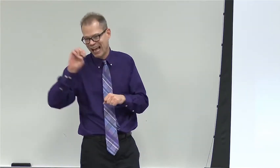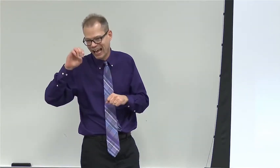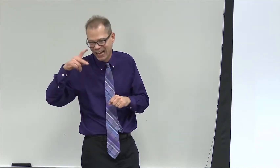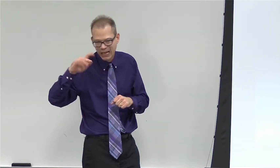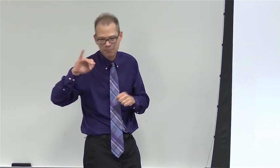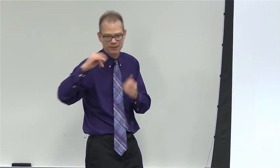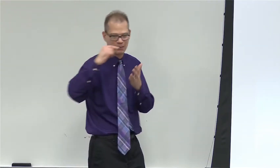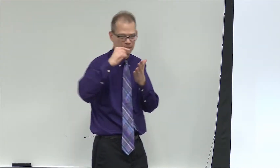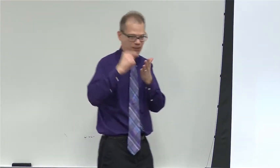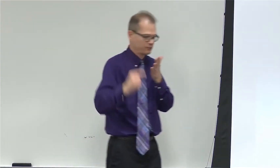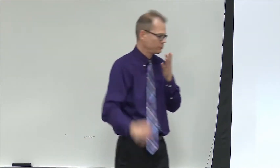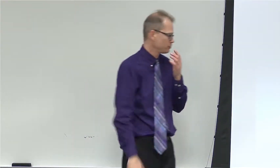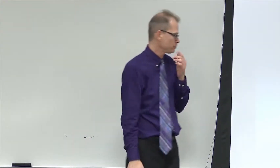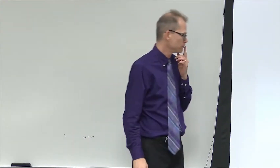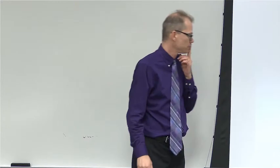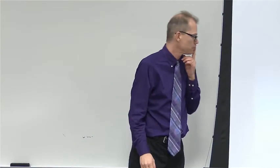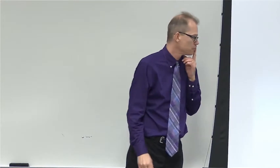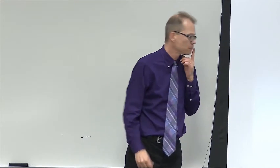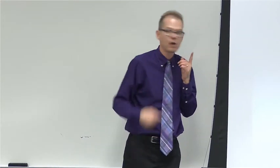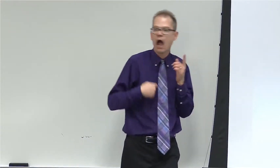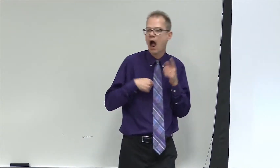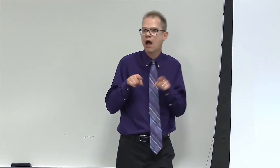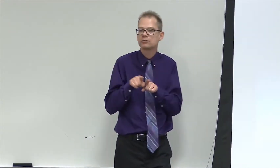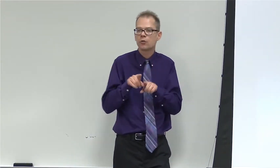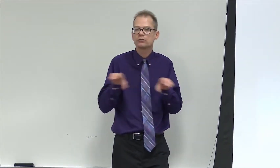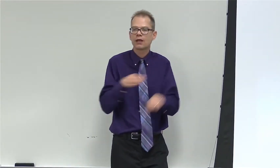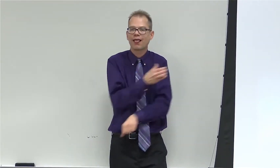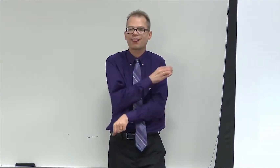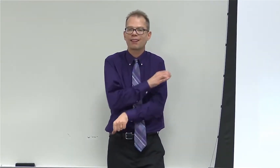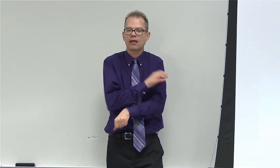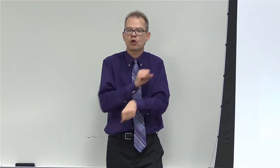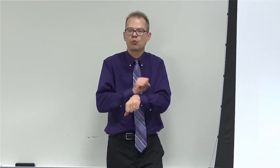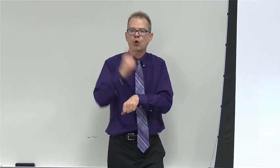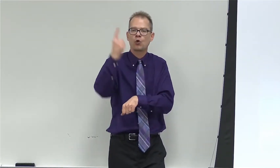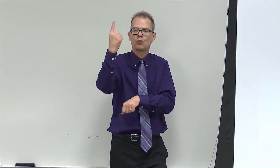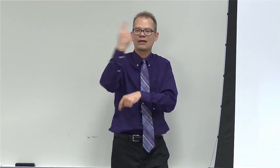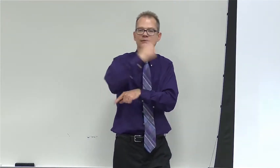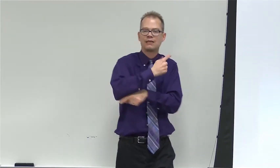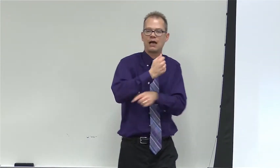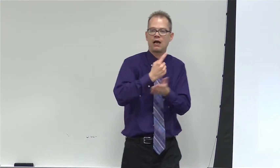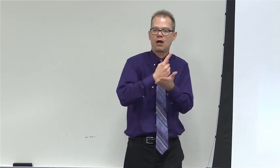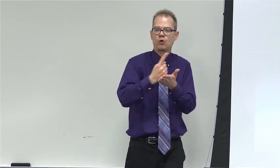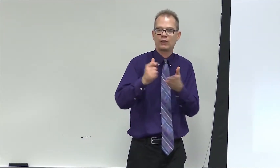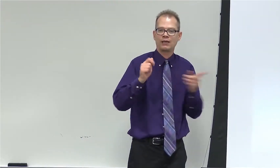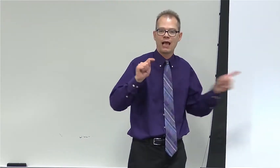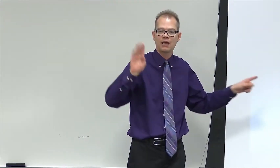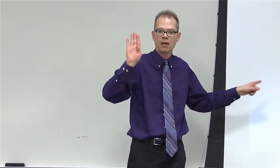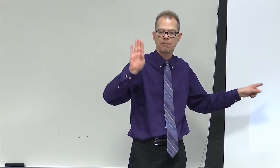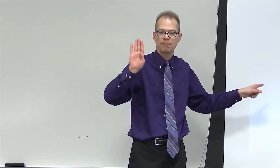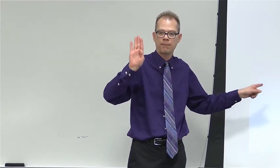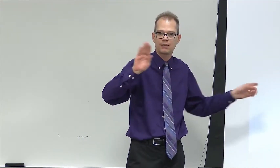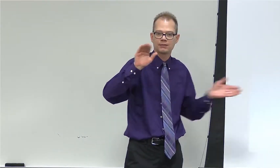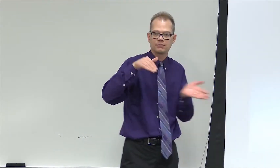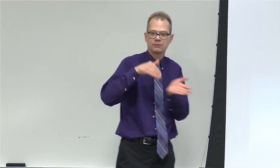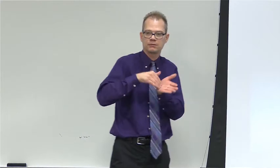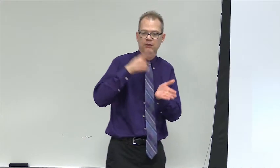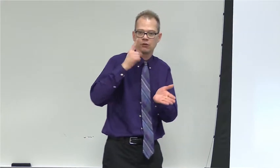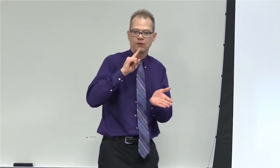epidemiology, and so on. I did clinical work one day a week there in Boston